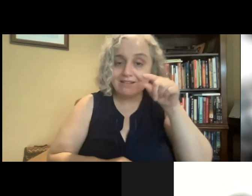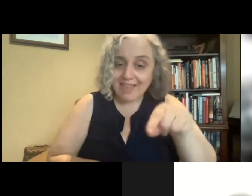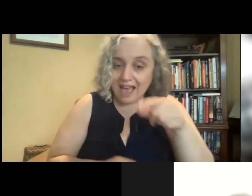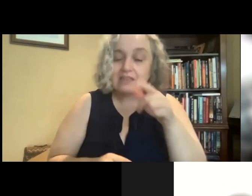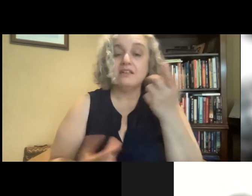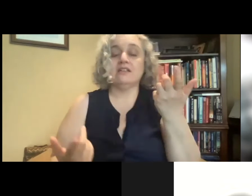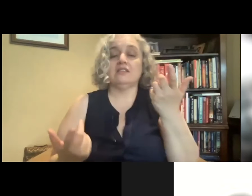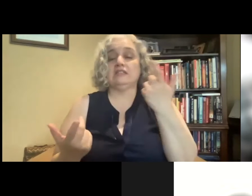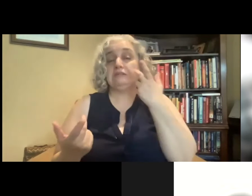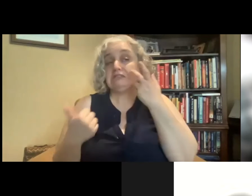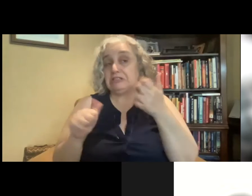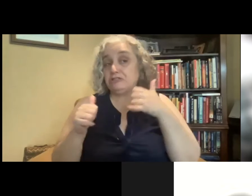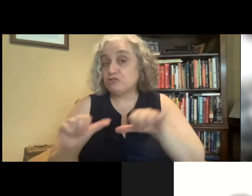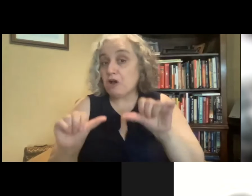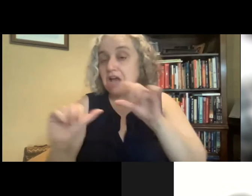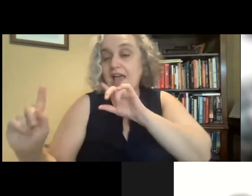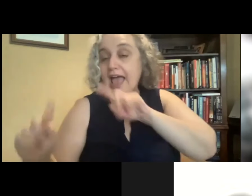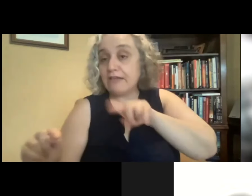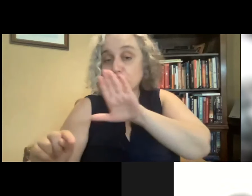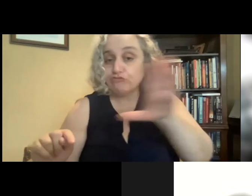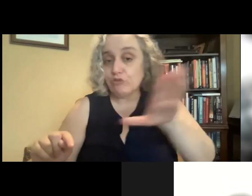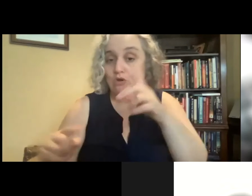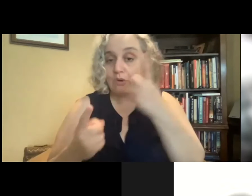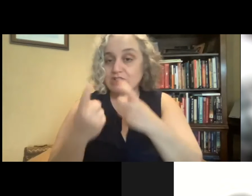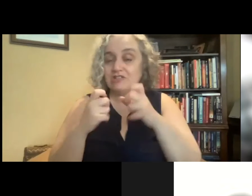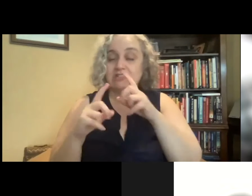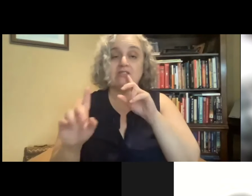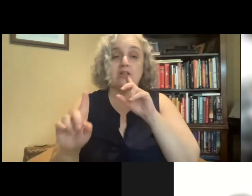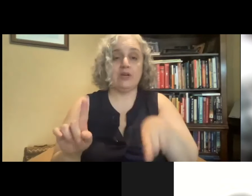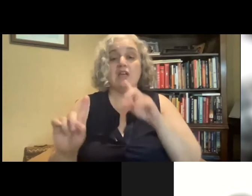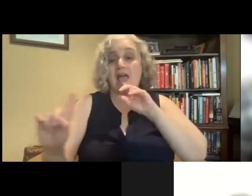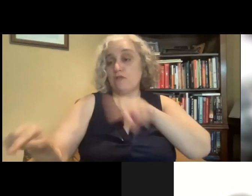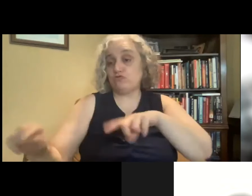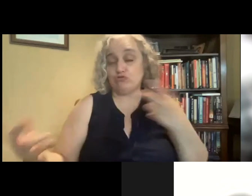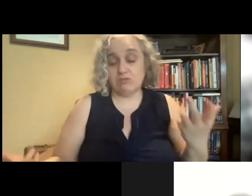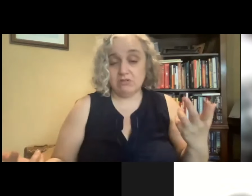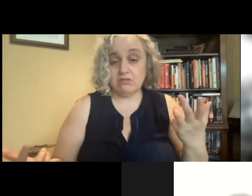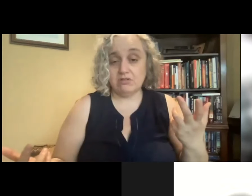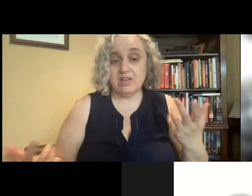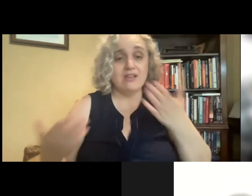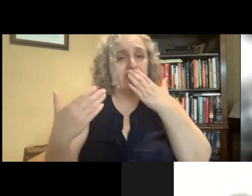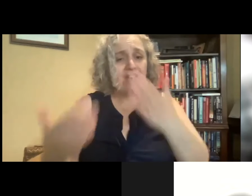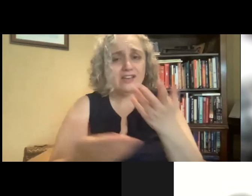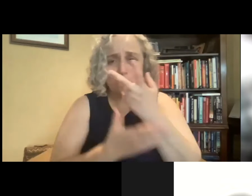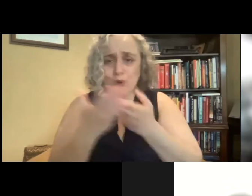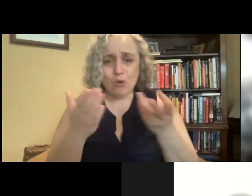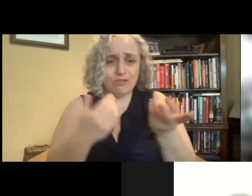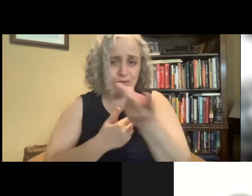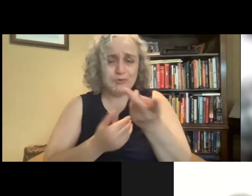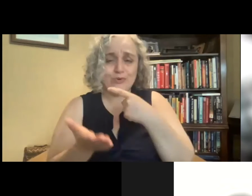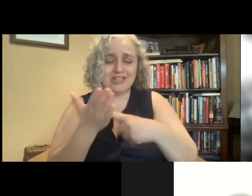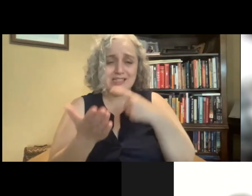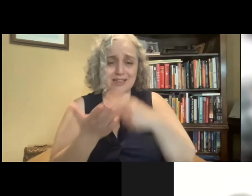some of those questions answered. Thank you, Wendy and Jutta for sharing your discussion with us. Really, really interesting,